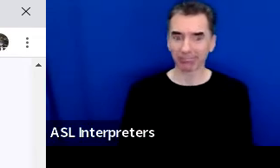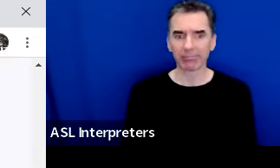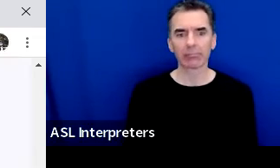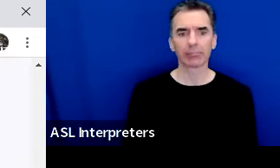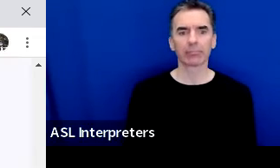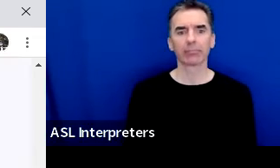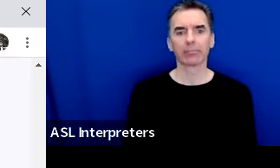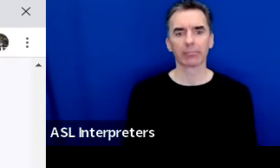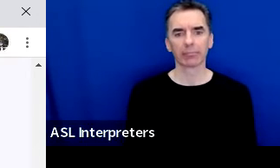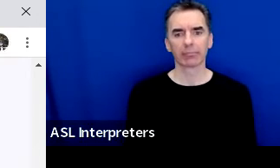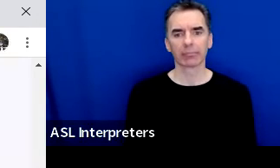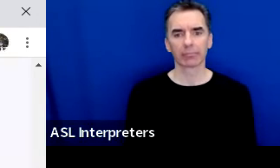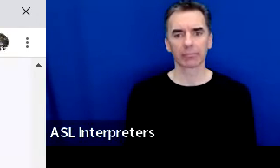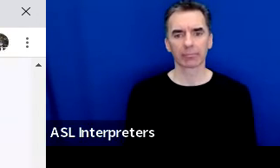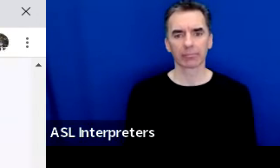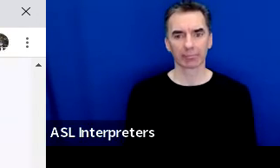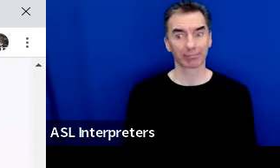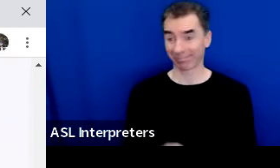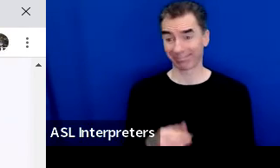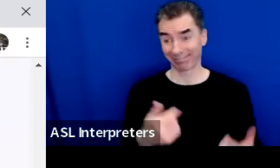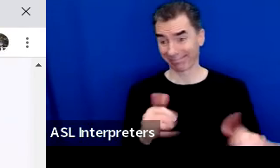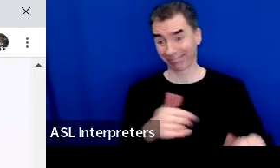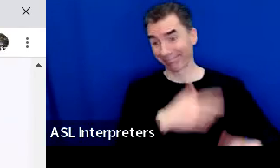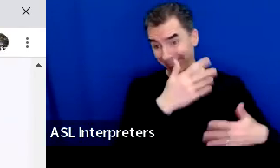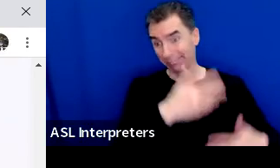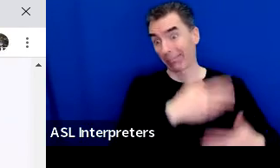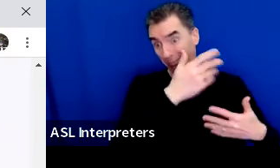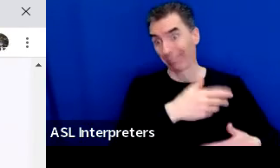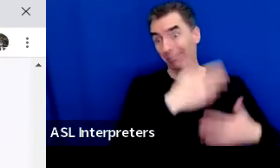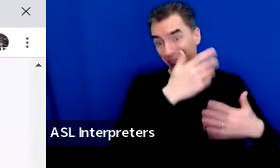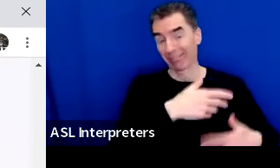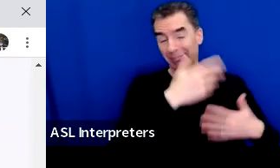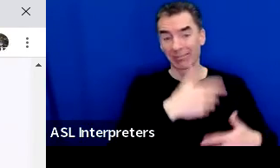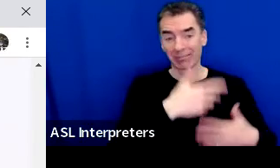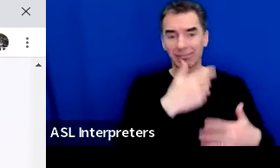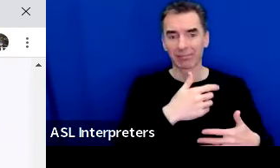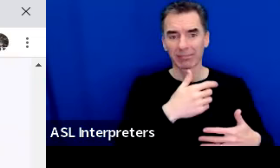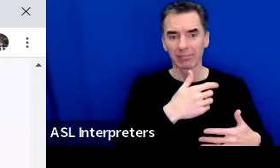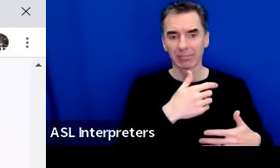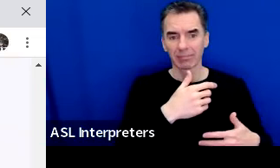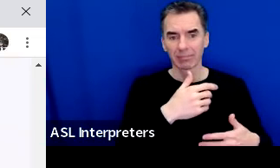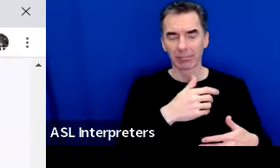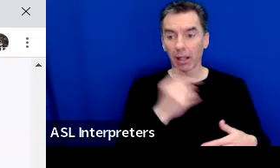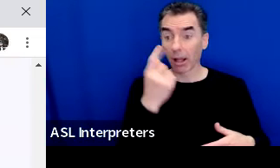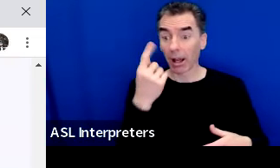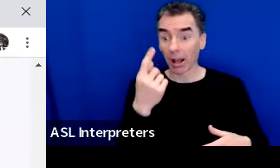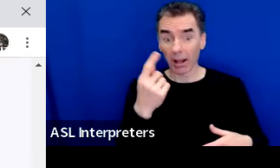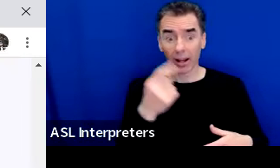It goes on and on and on. And and by the way, these are just the first 200 of them that are shown, I can show more.